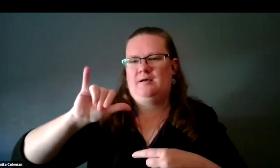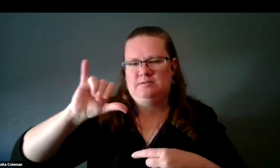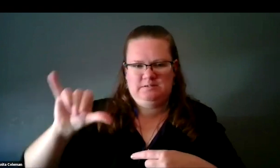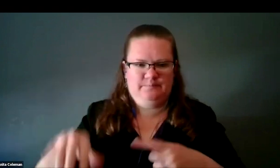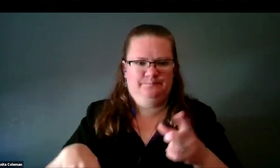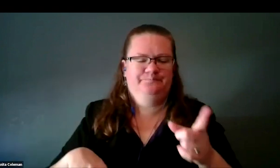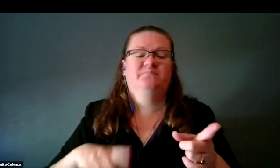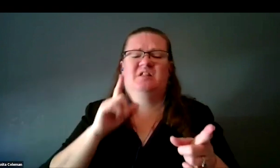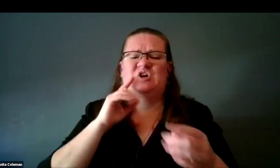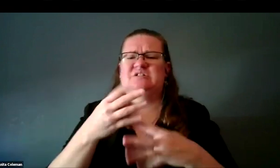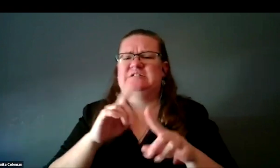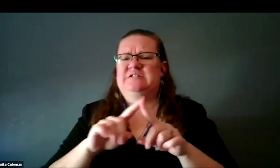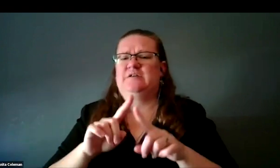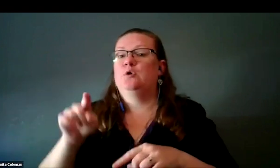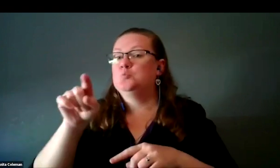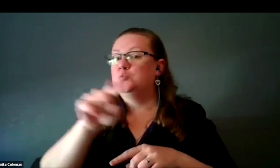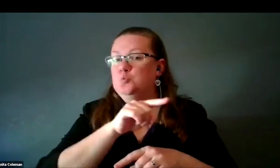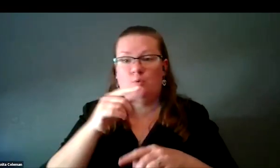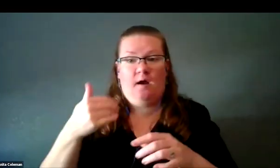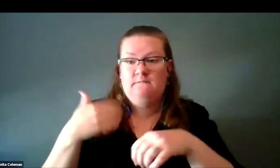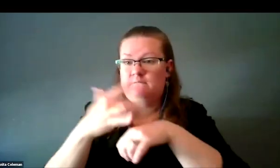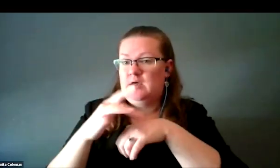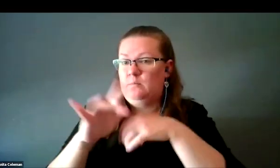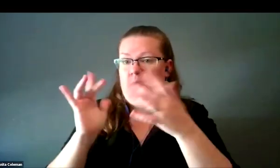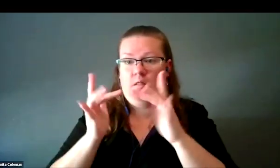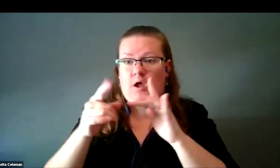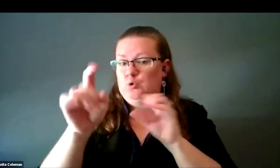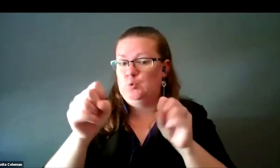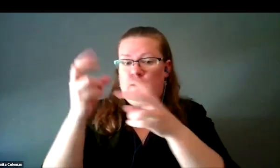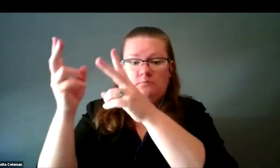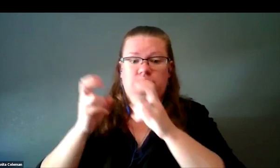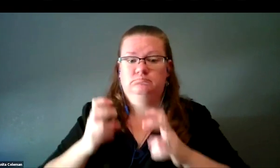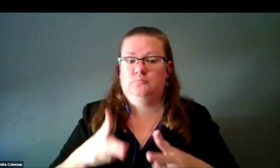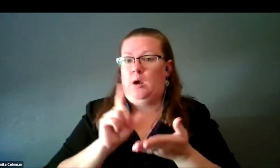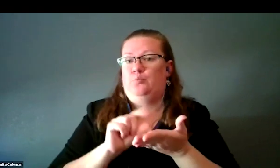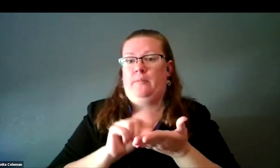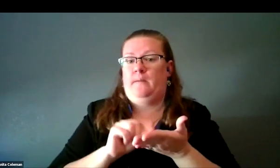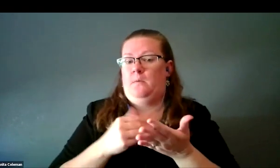You can have all the models, print them to your heart's consent. At the bottom, I actually show some of the JWST data,